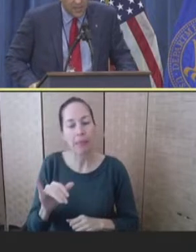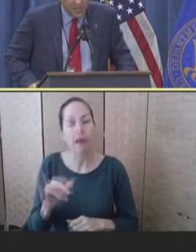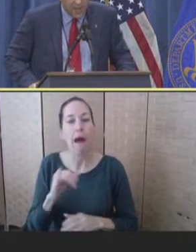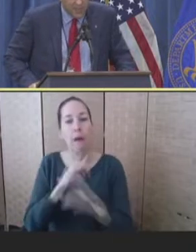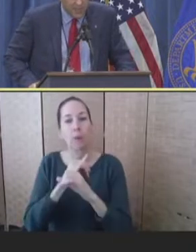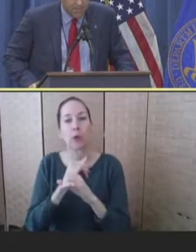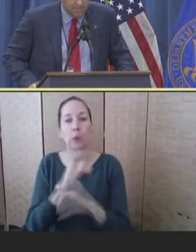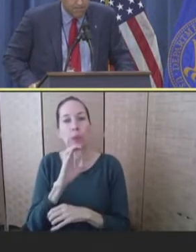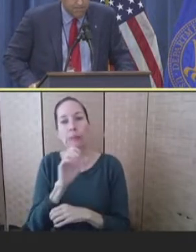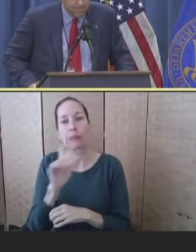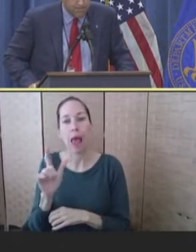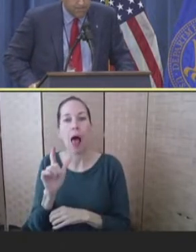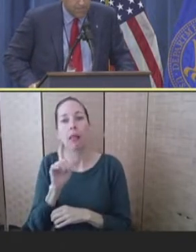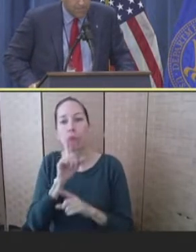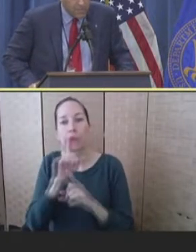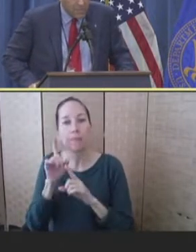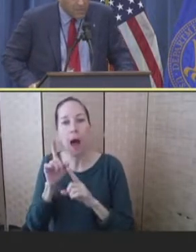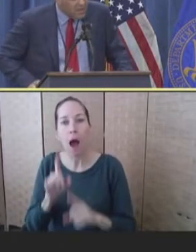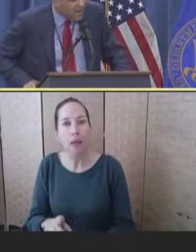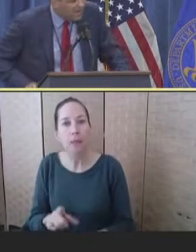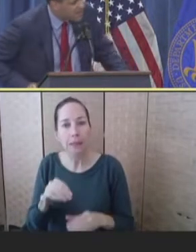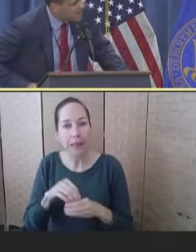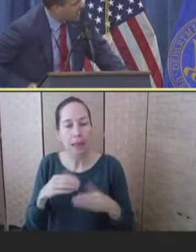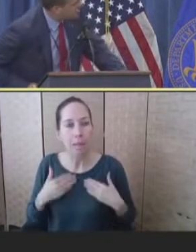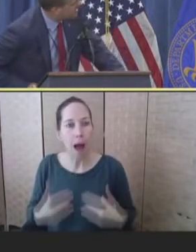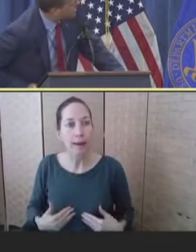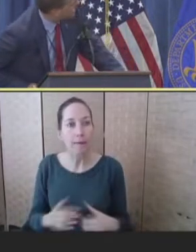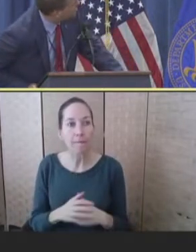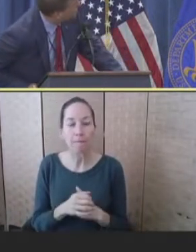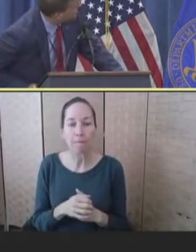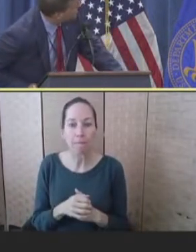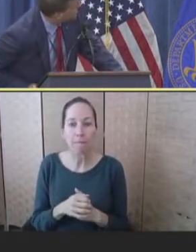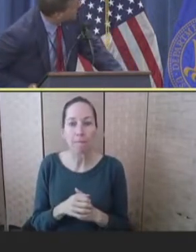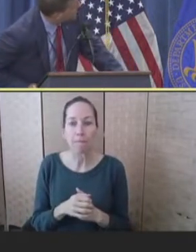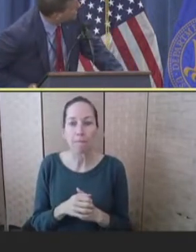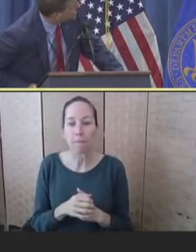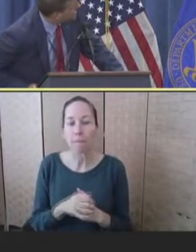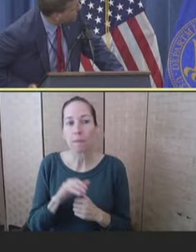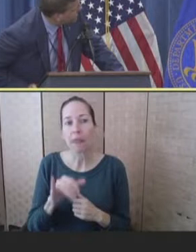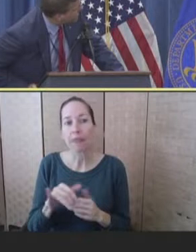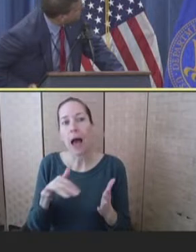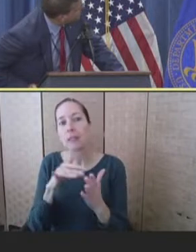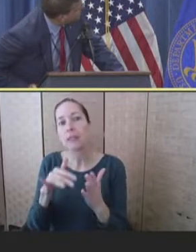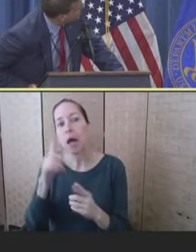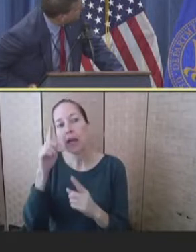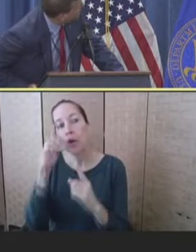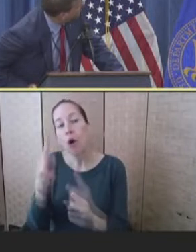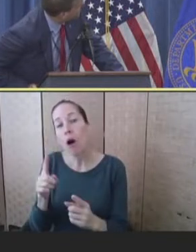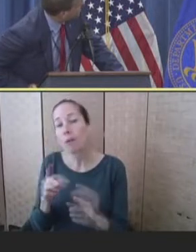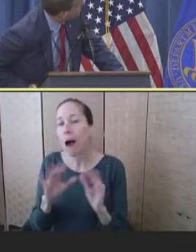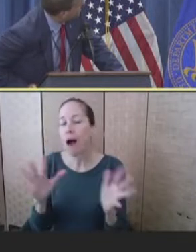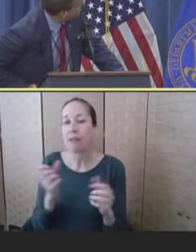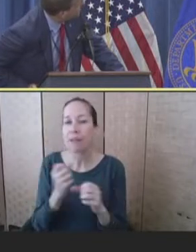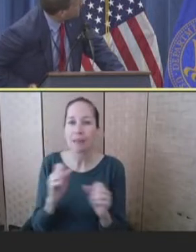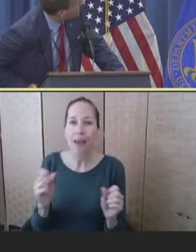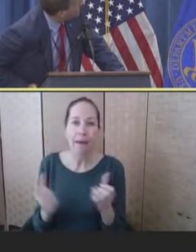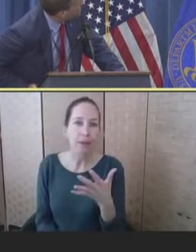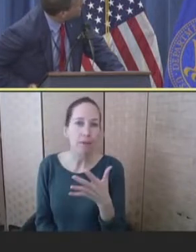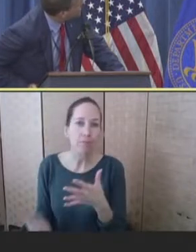Next slide, please. These are the basic study objectives. Obviously, safety is a major objective here.